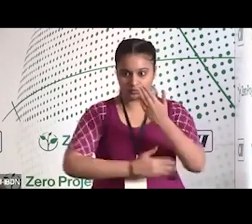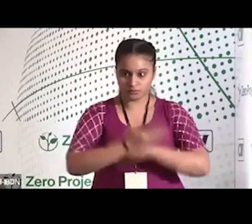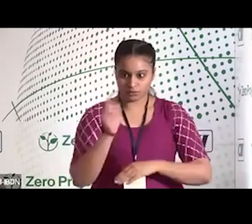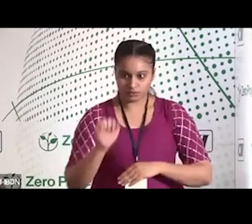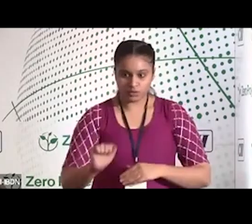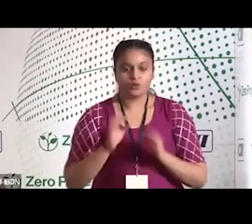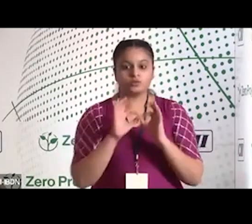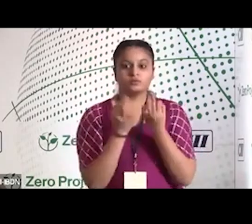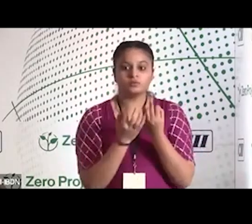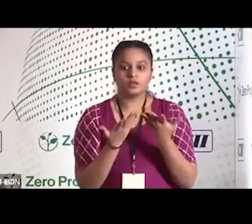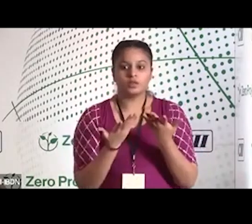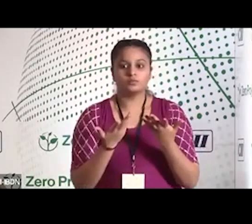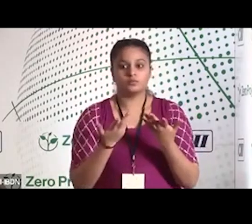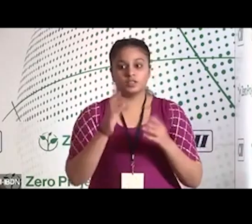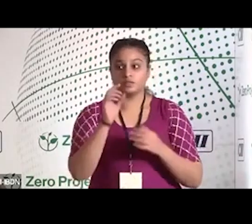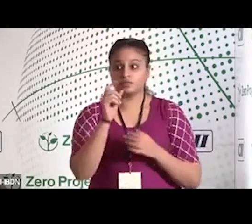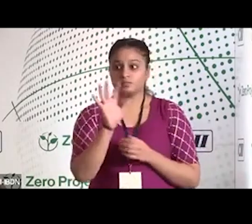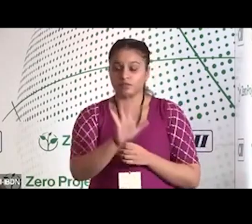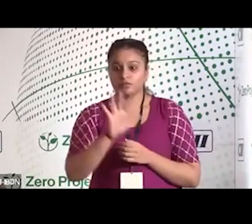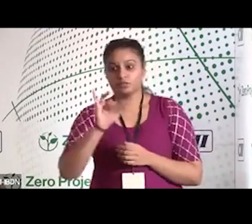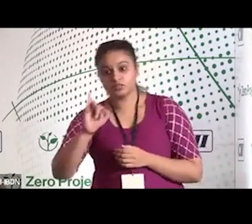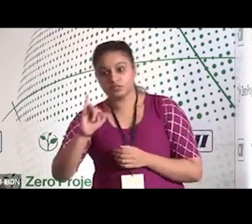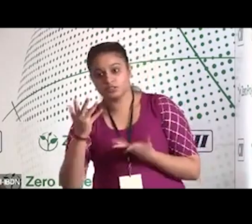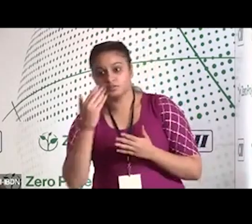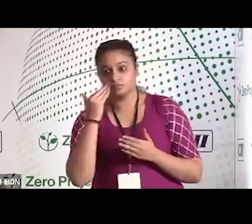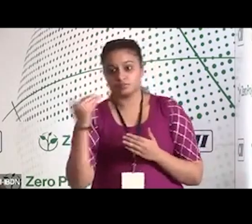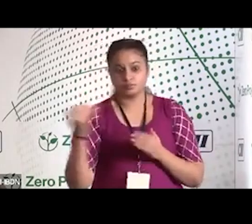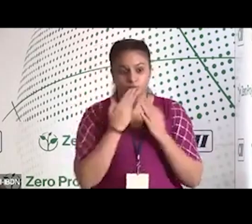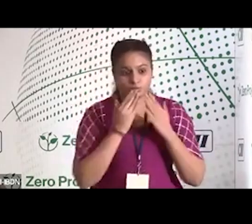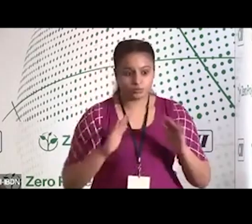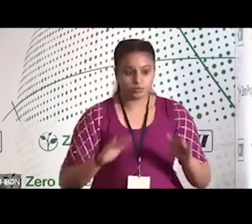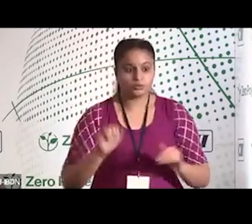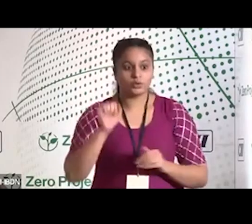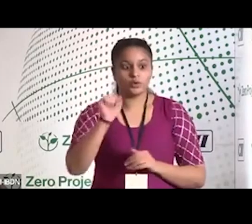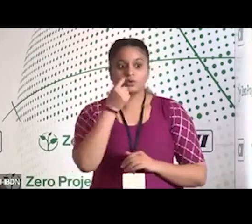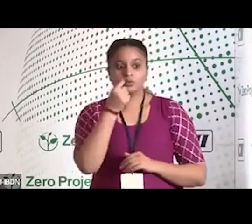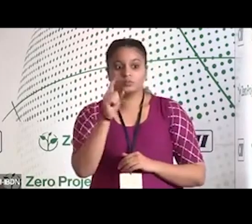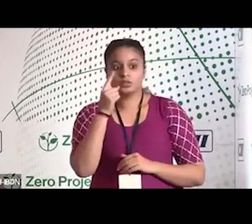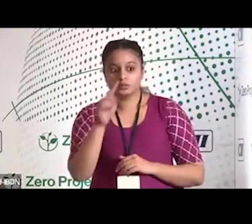There were five or six children. Her parents did not discriminate